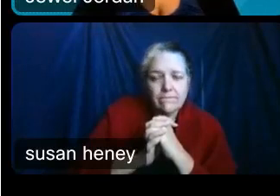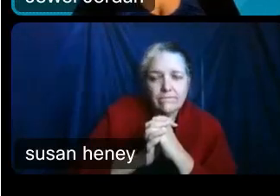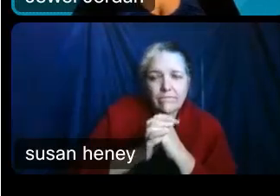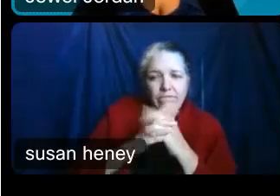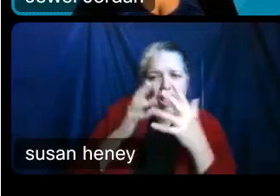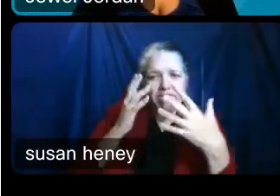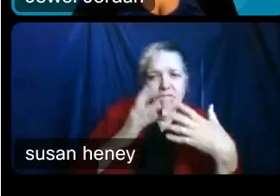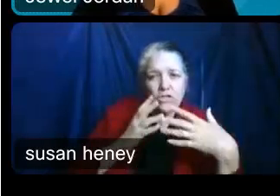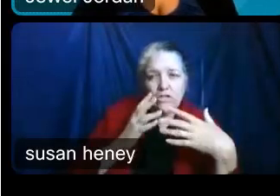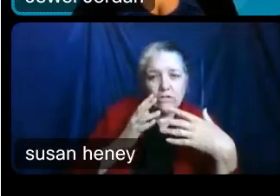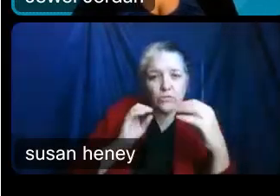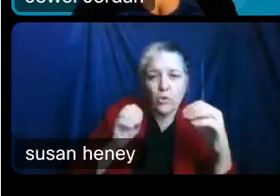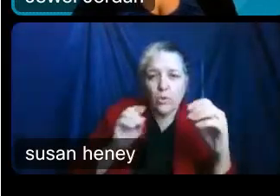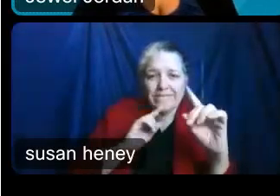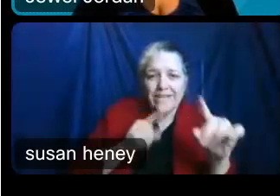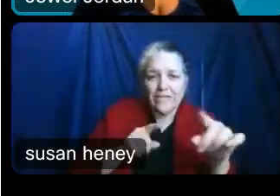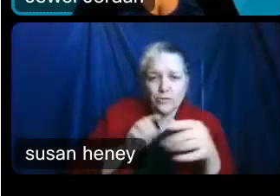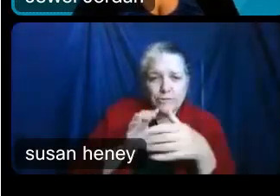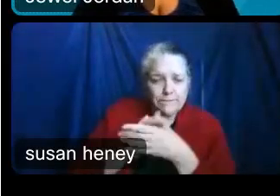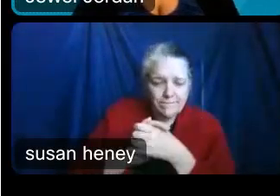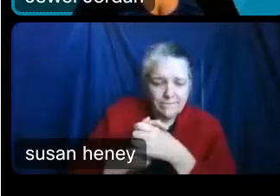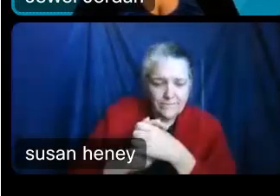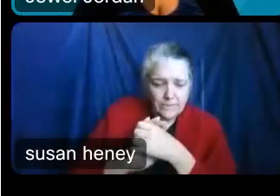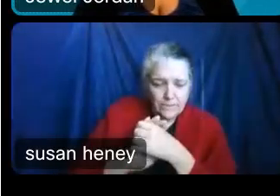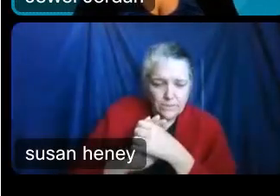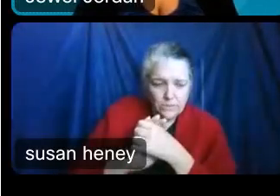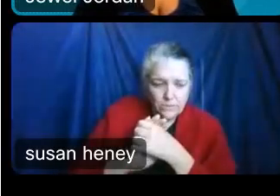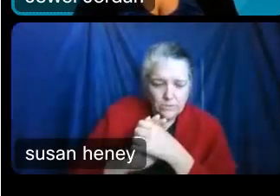an expert that's able to answer your question, Rex. If you could submit your question to